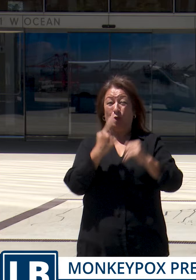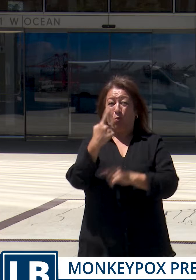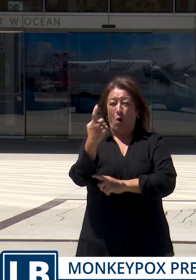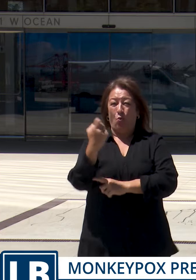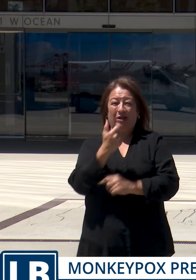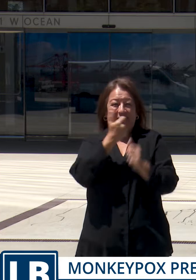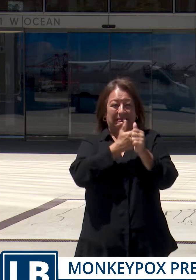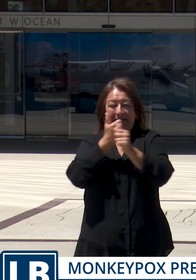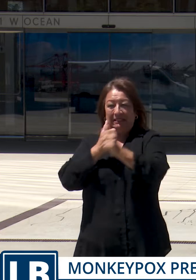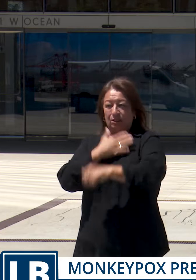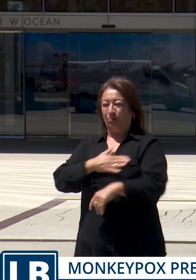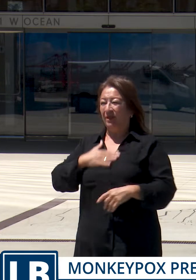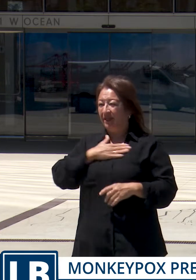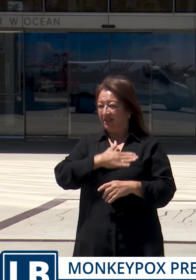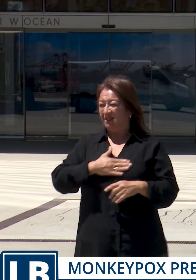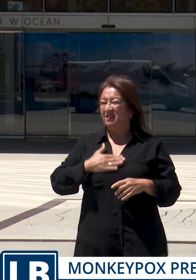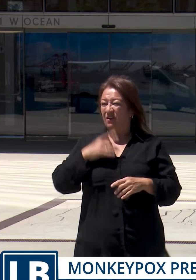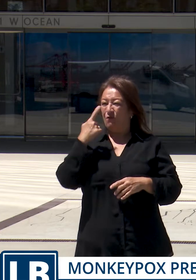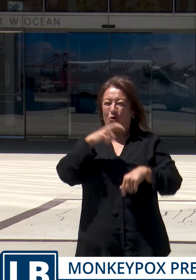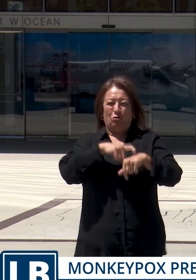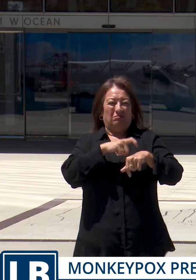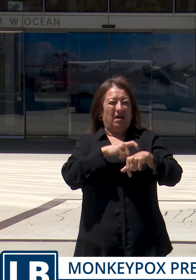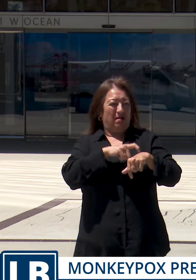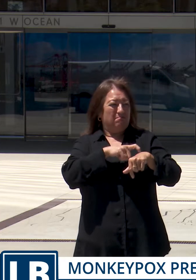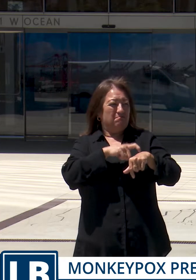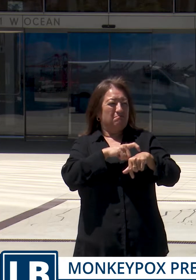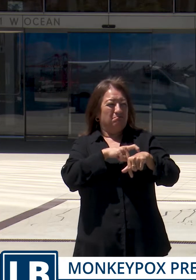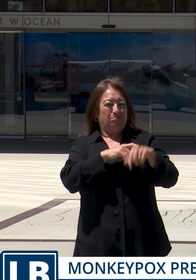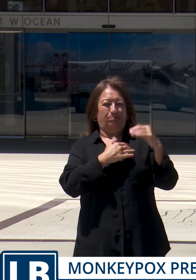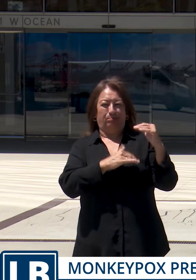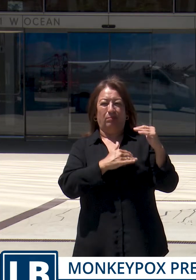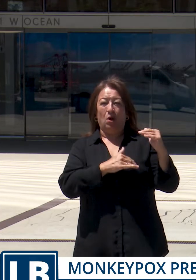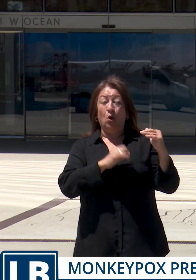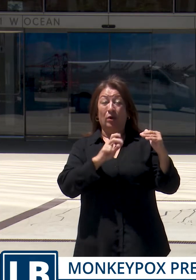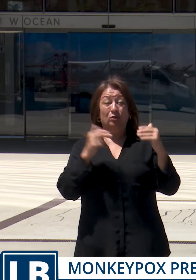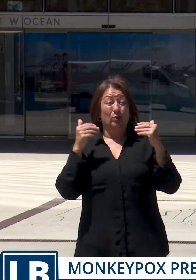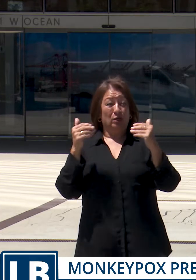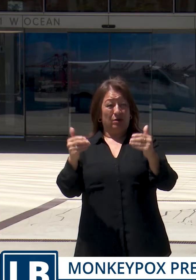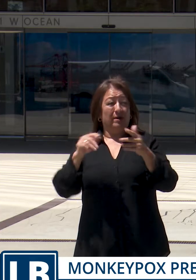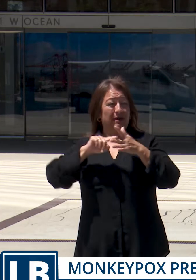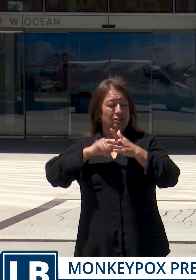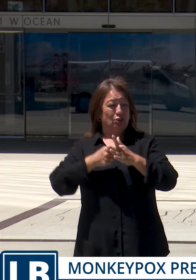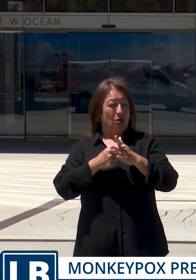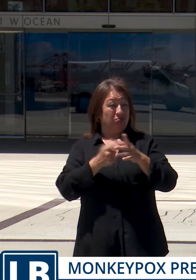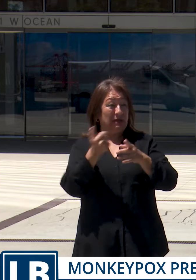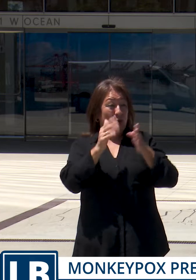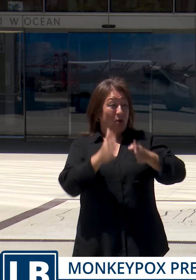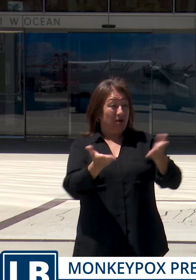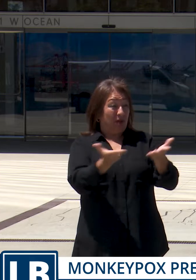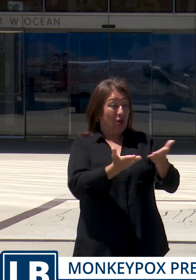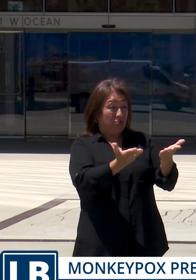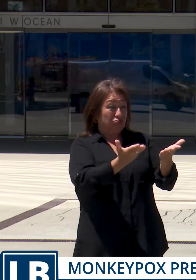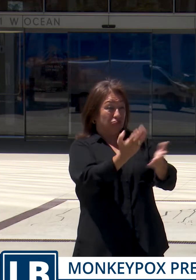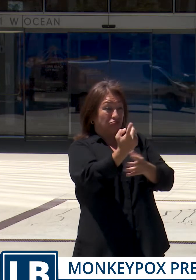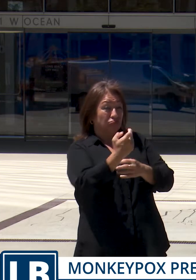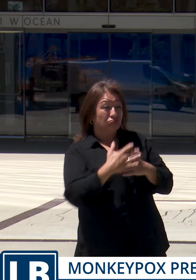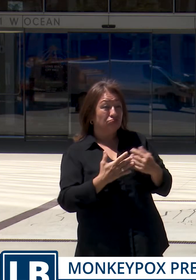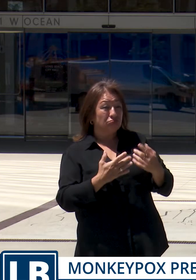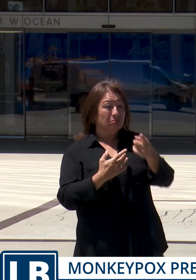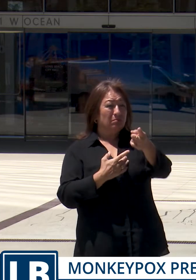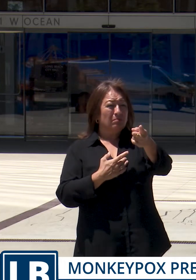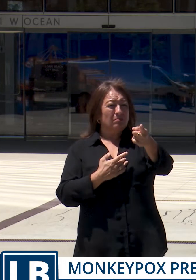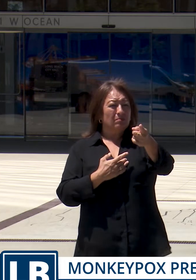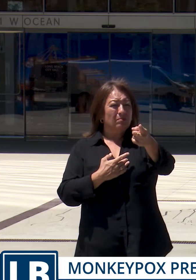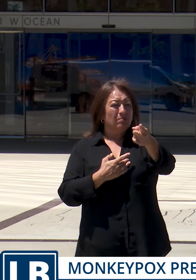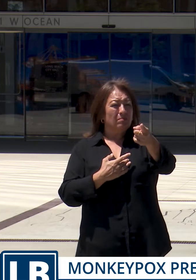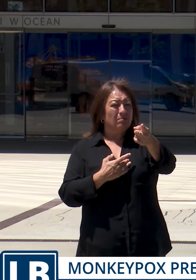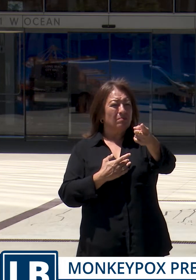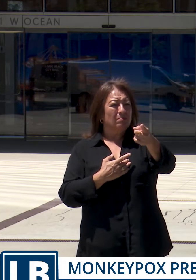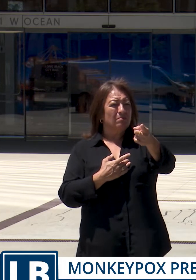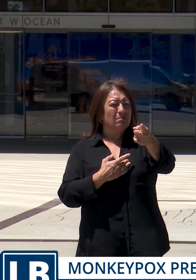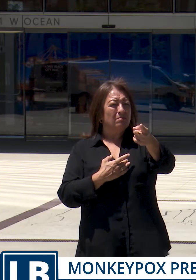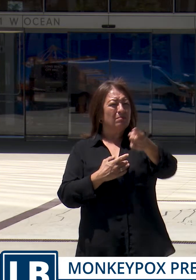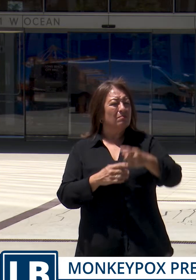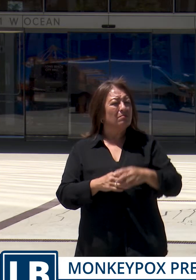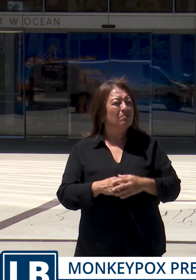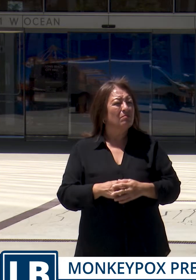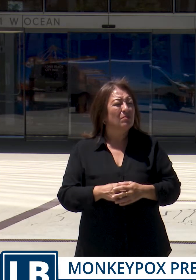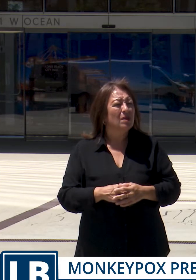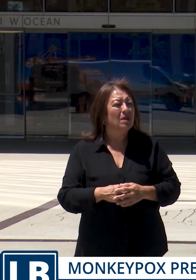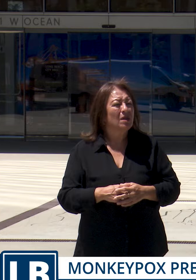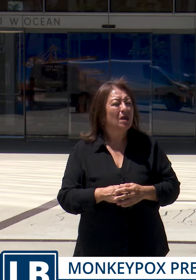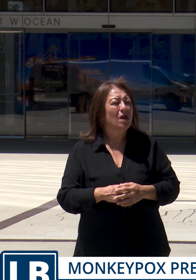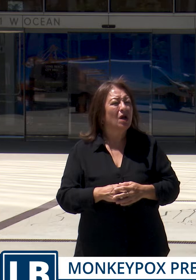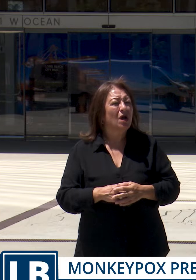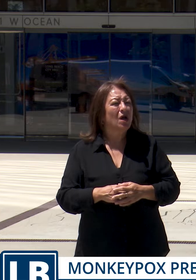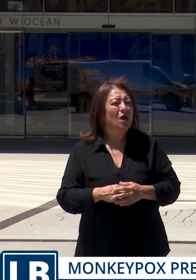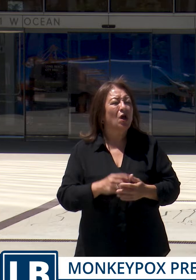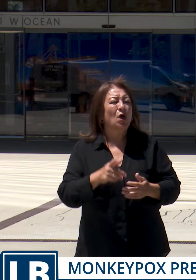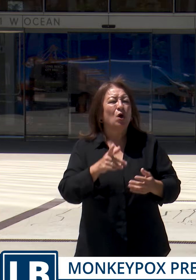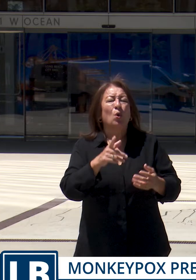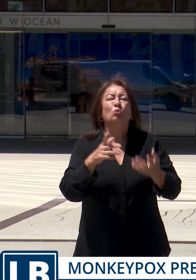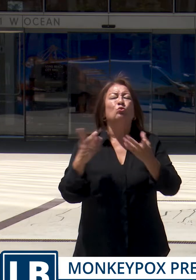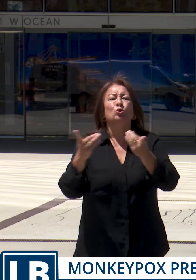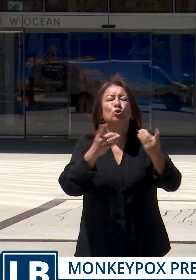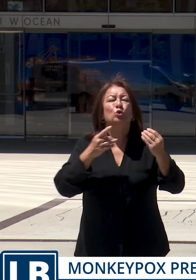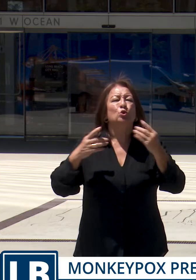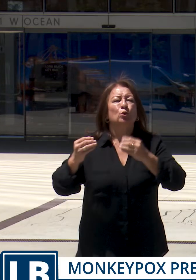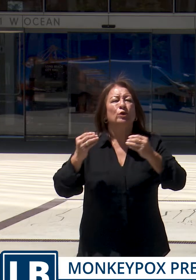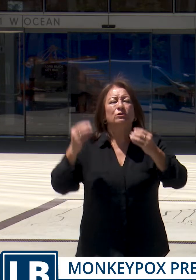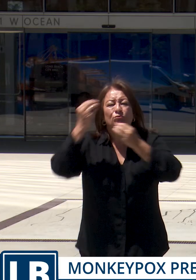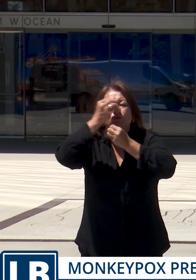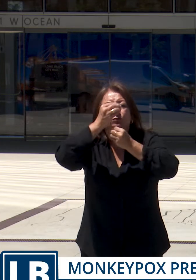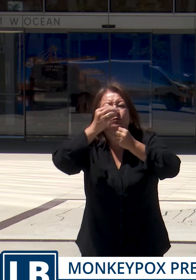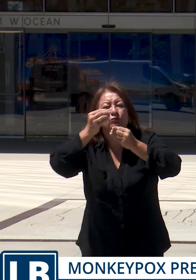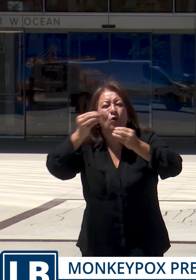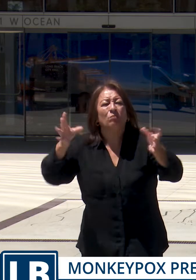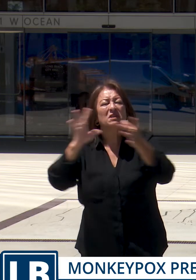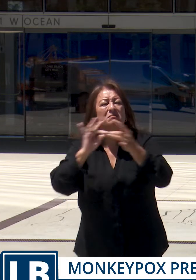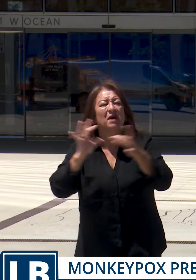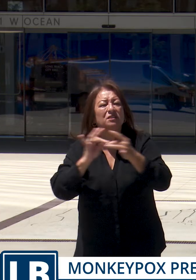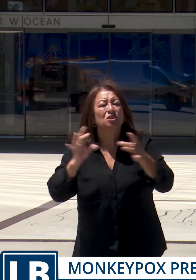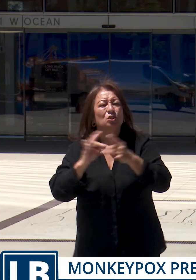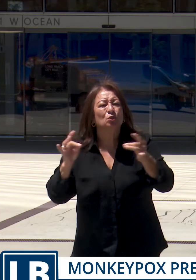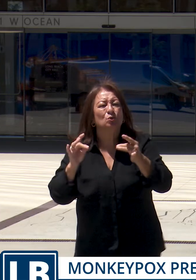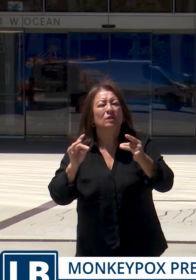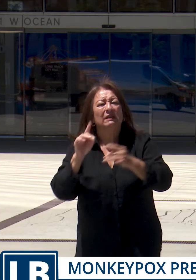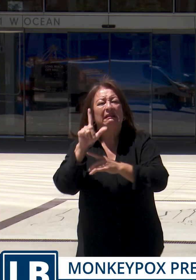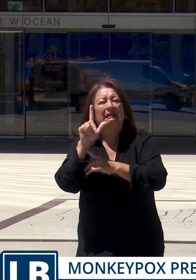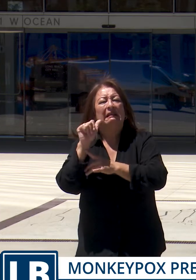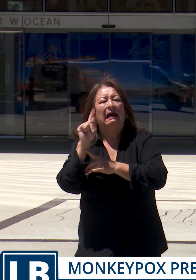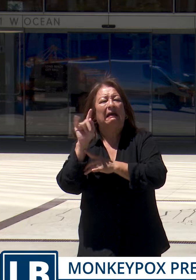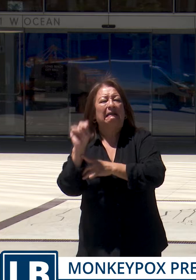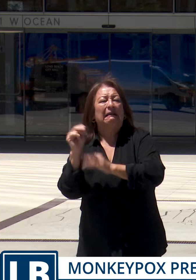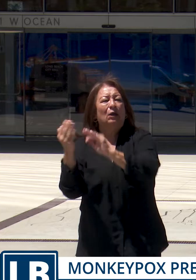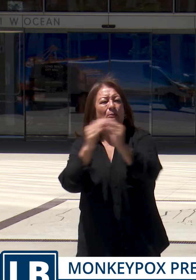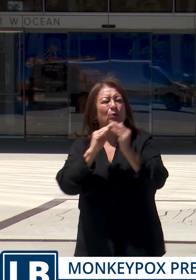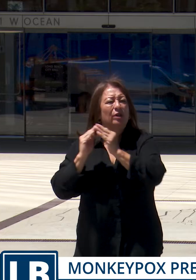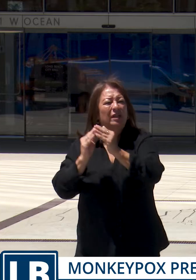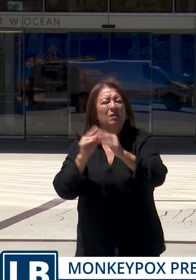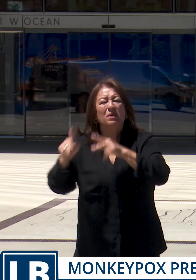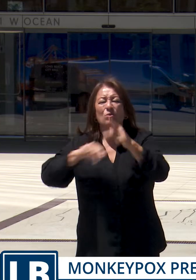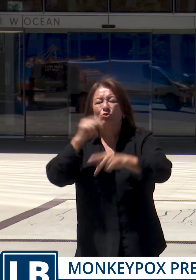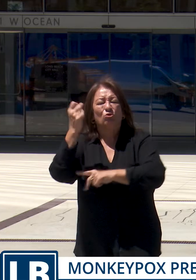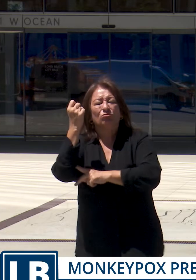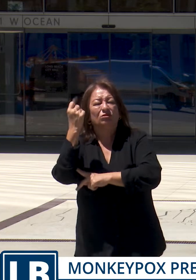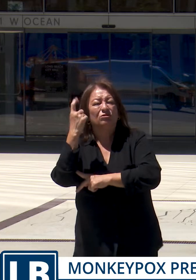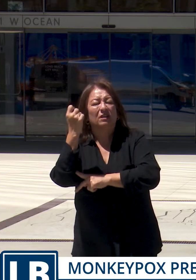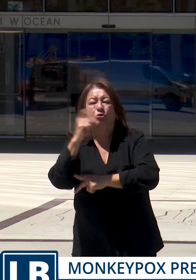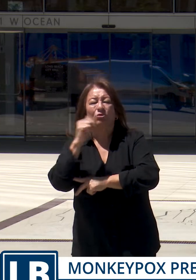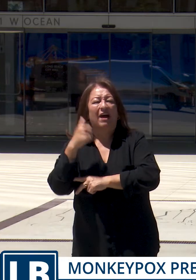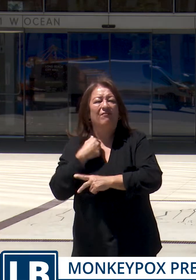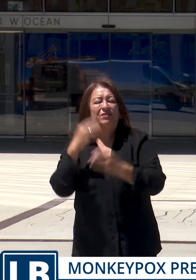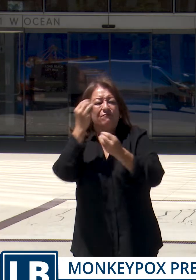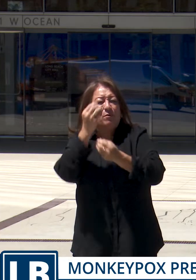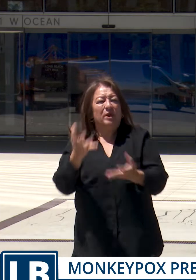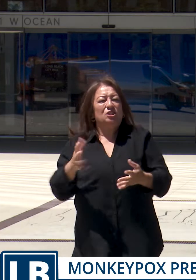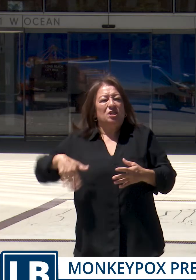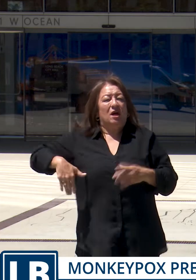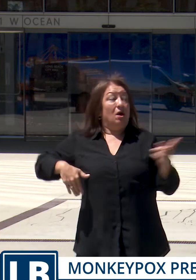each please just for the sake of time um so we're going to go ahead and start anyone over here yes